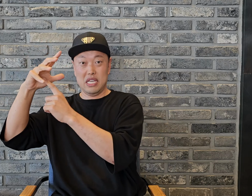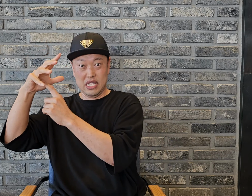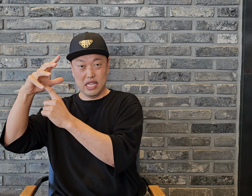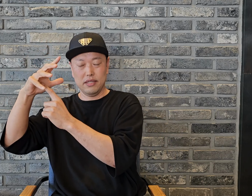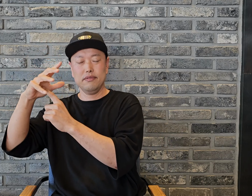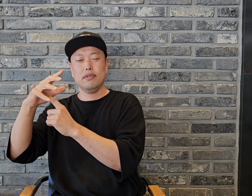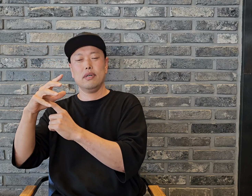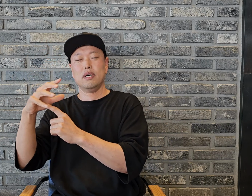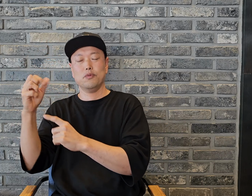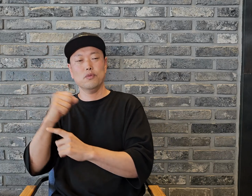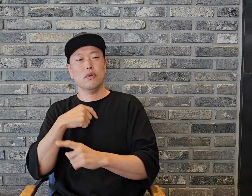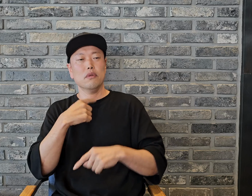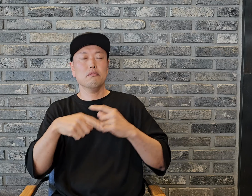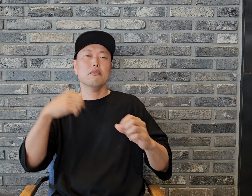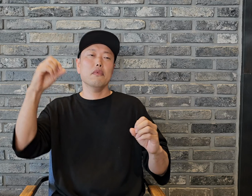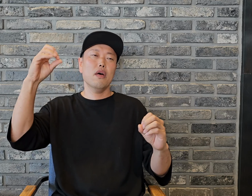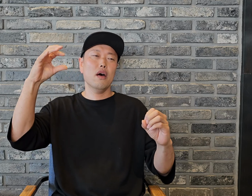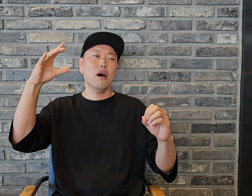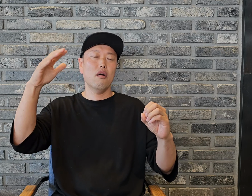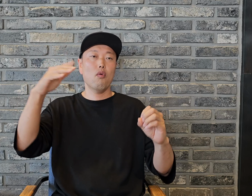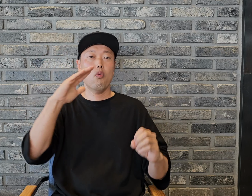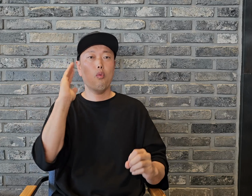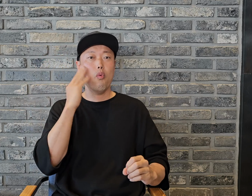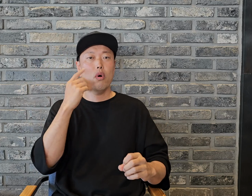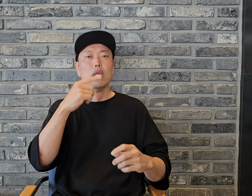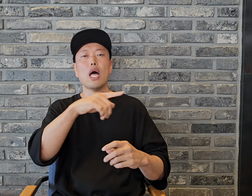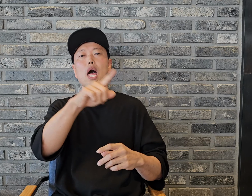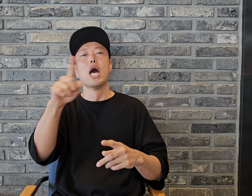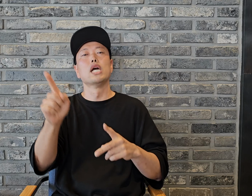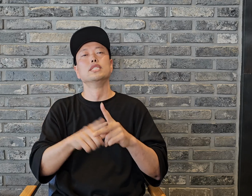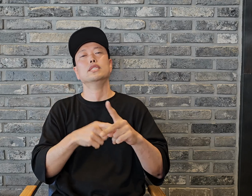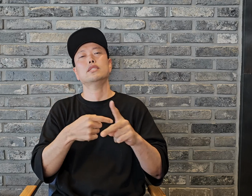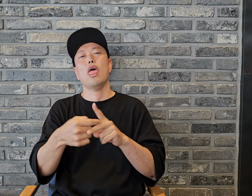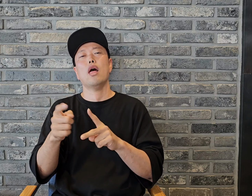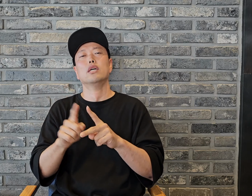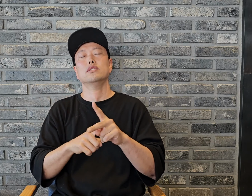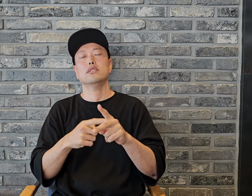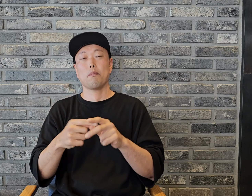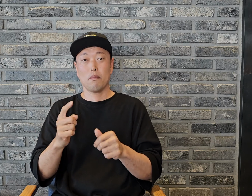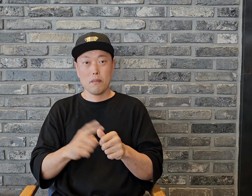After seeing this, deaf people gave me a lot of praise,